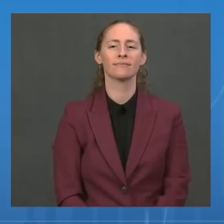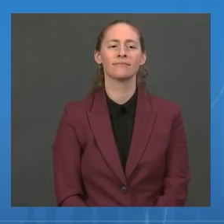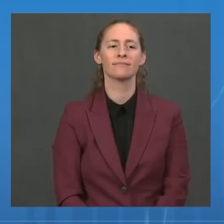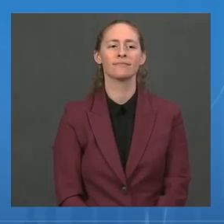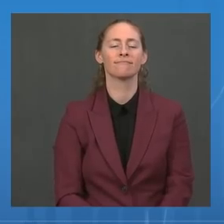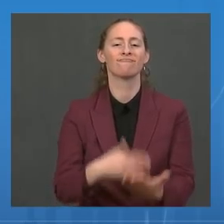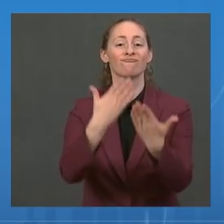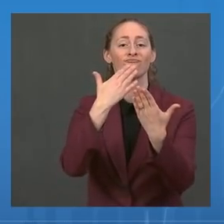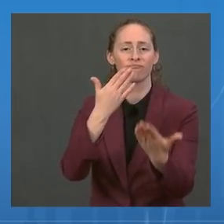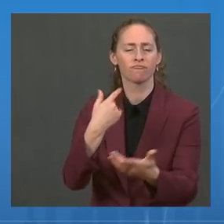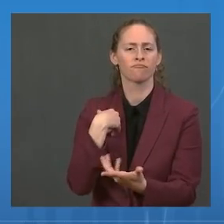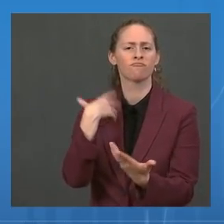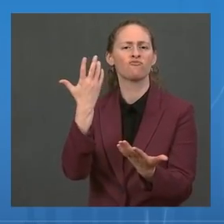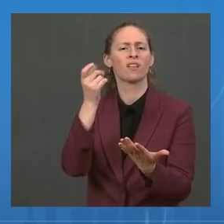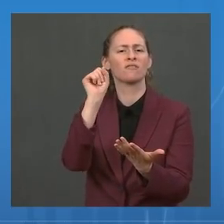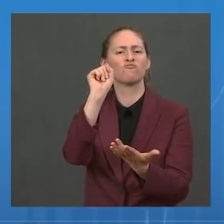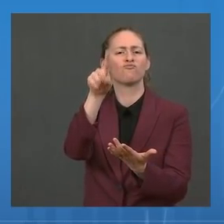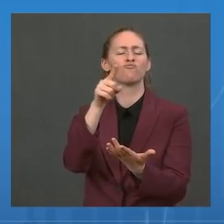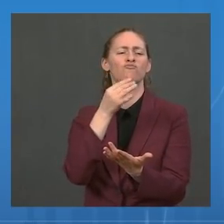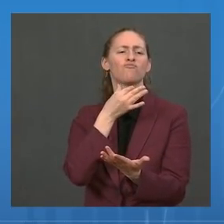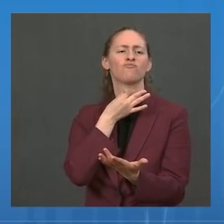let's go to Sabrina Siddiqui at the Wall Street Journal.